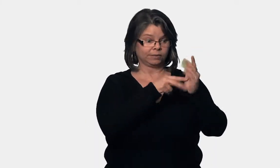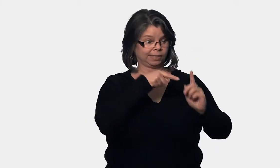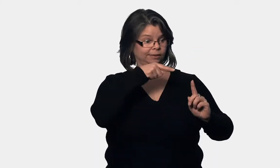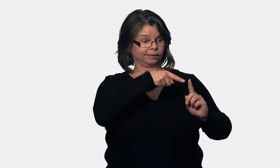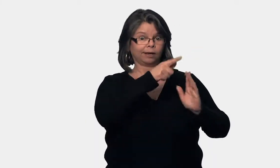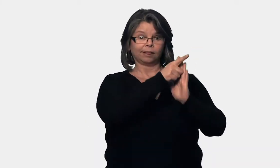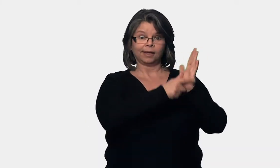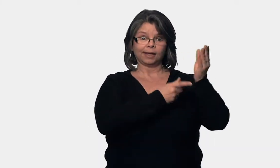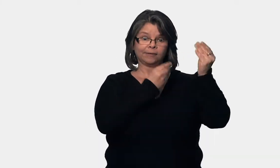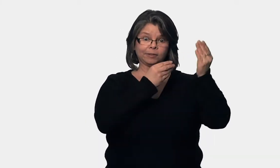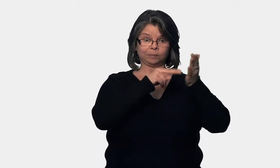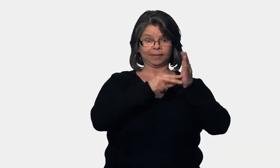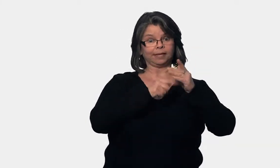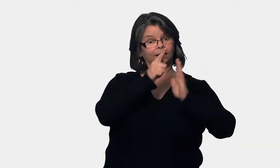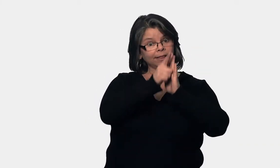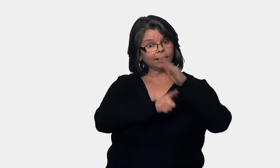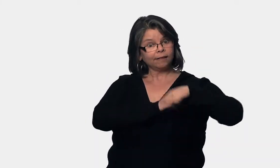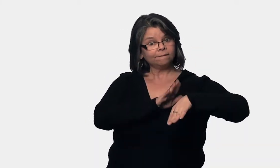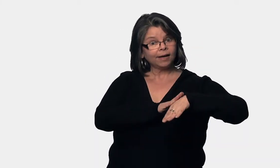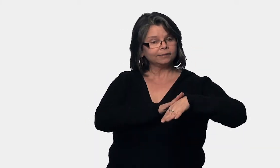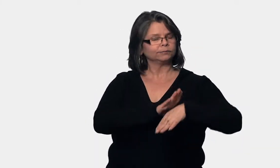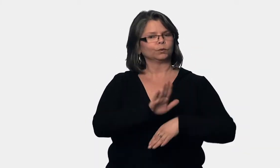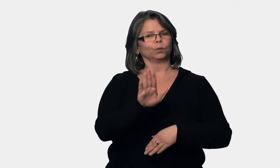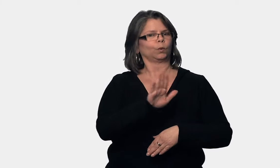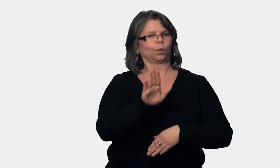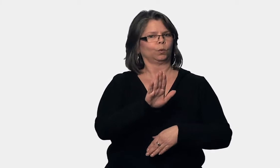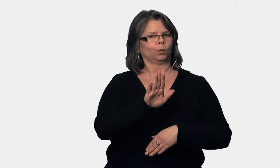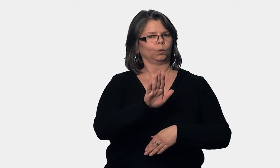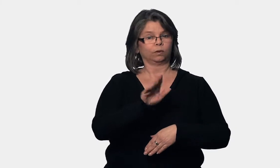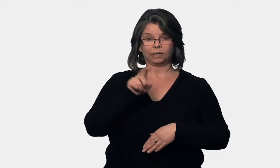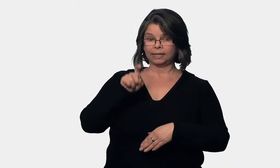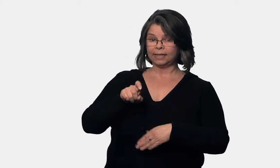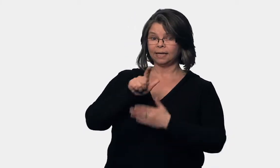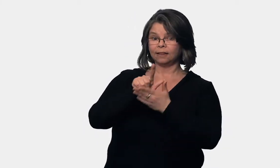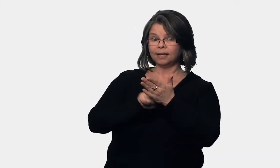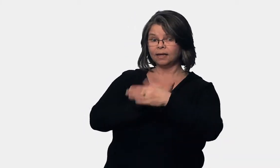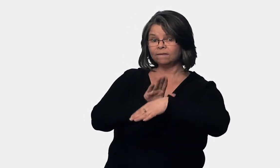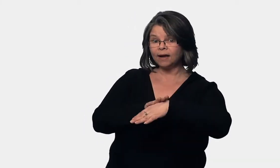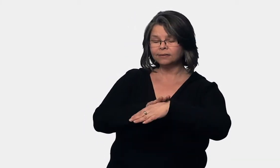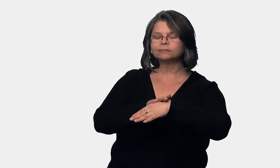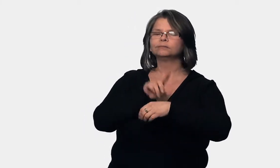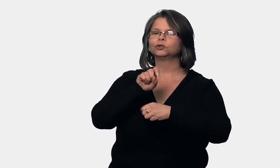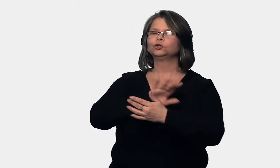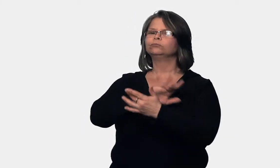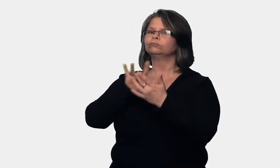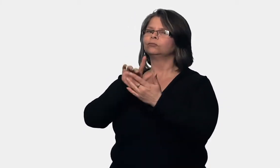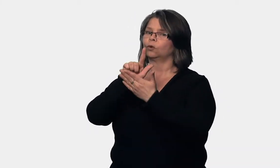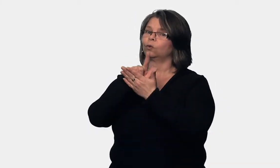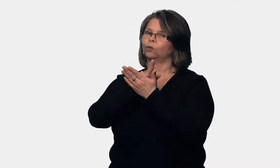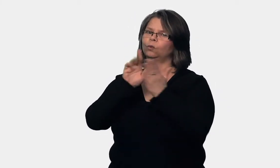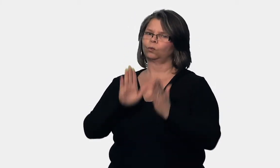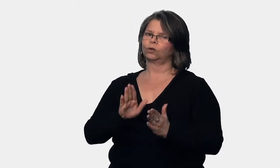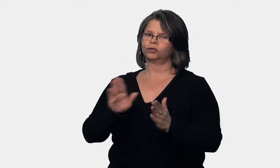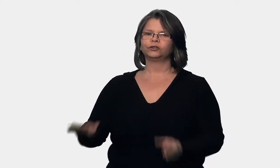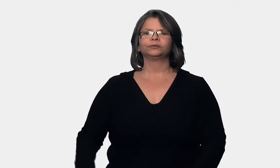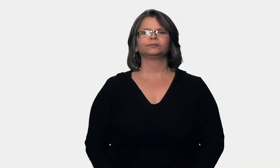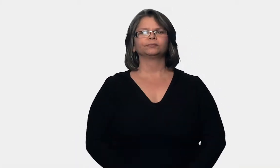They are not legal advice. For legal advice, you should consult a lawyer.